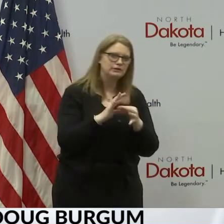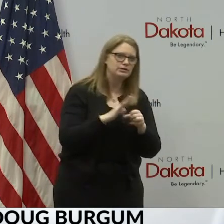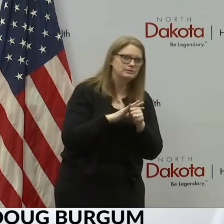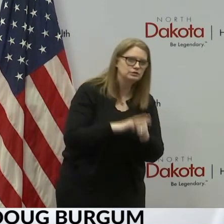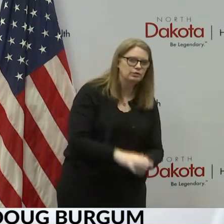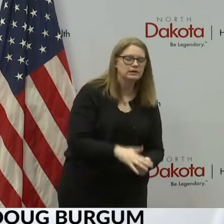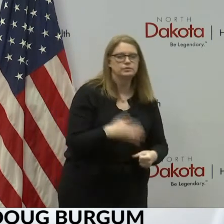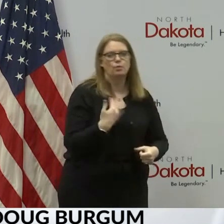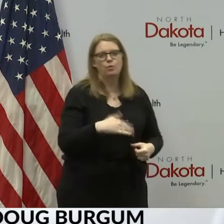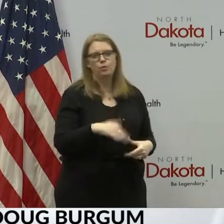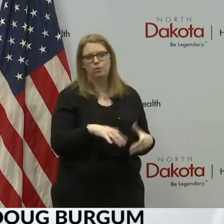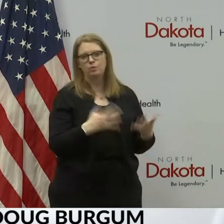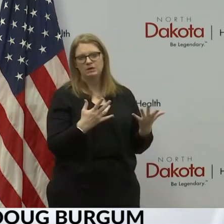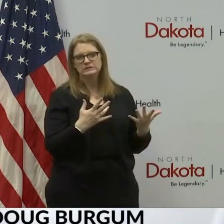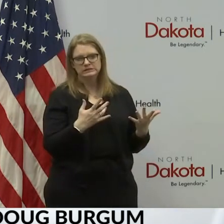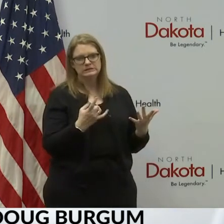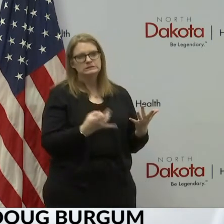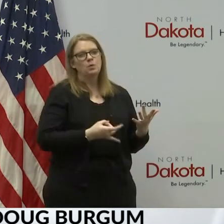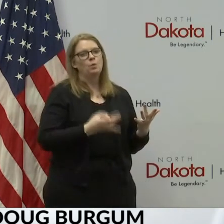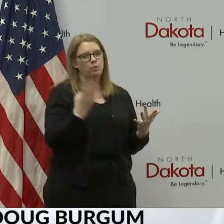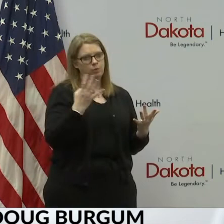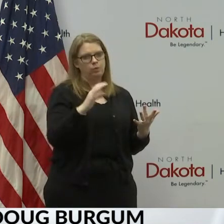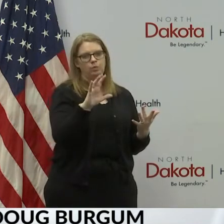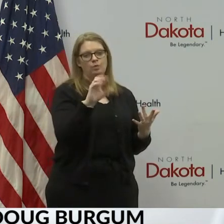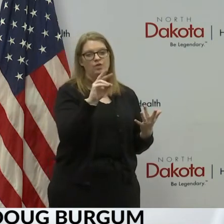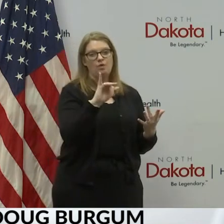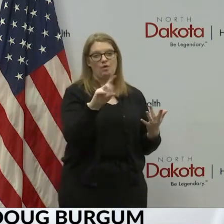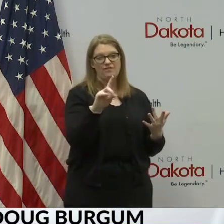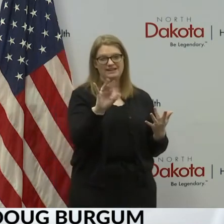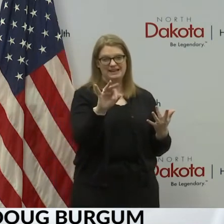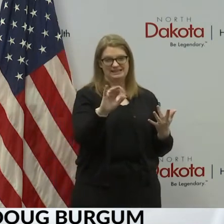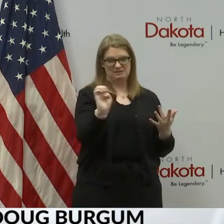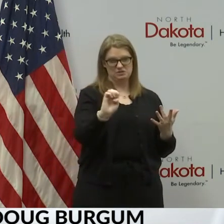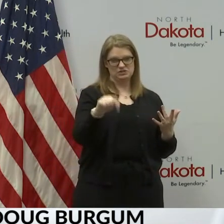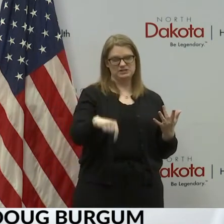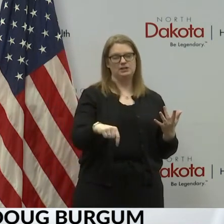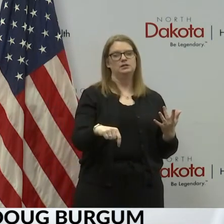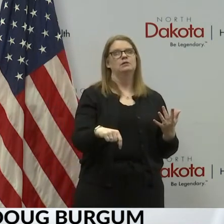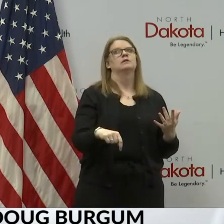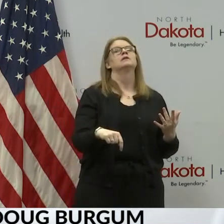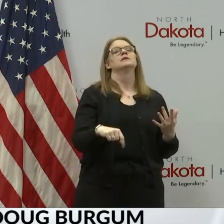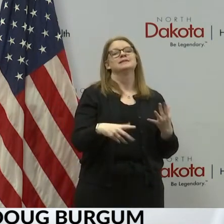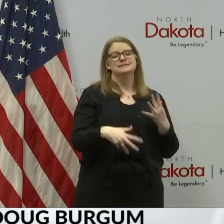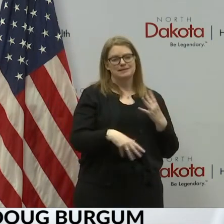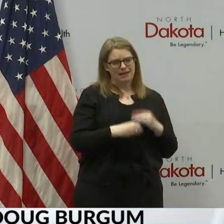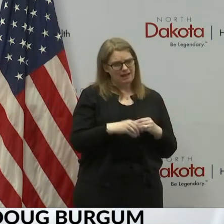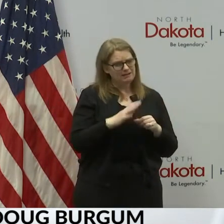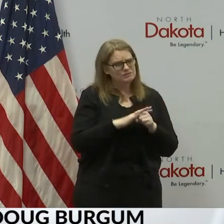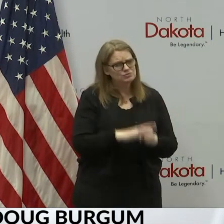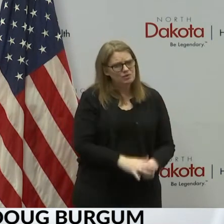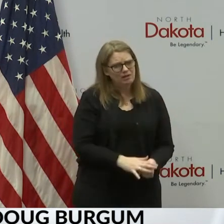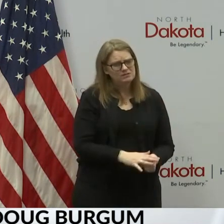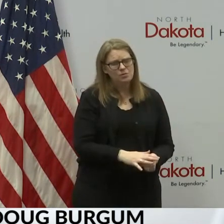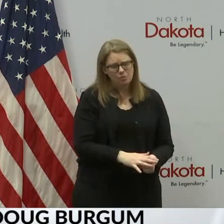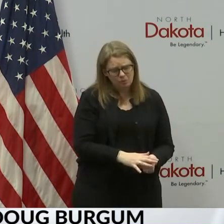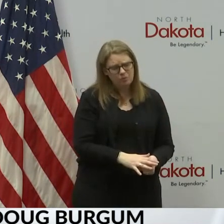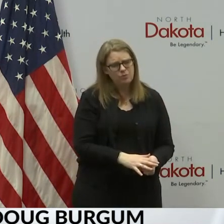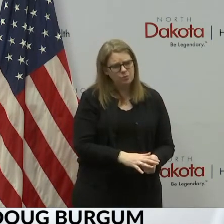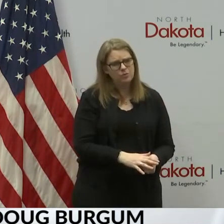THAT'S FINANCIAL STRESS, WORK STRESS, FAMILY STRESS, RELATIONSHIP STRESS, ALL KINDS OF STRESS. THE COVID-19 EMERGENCY IS